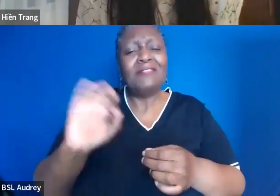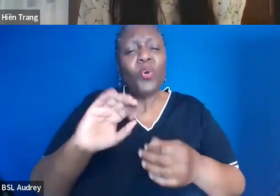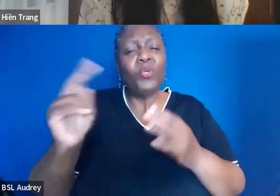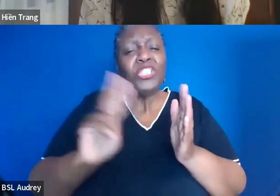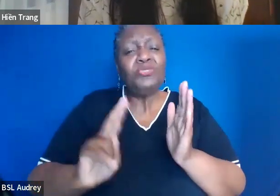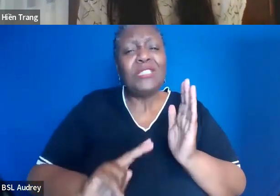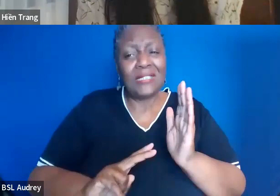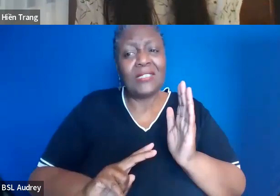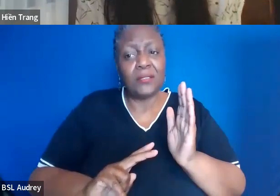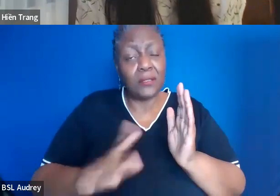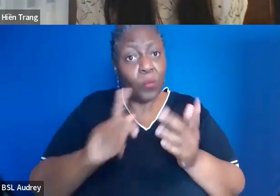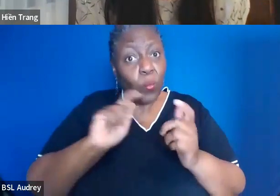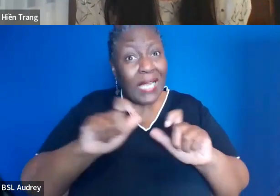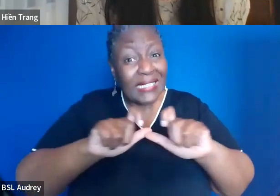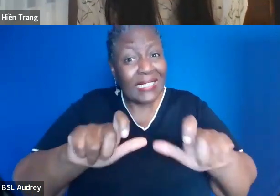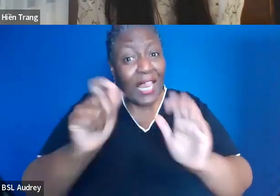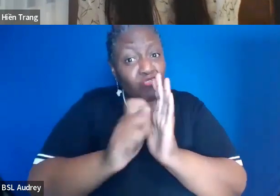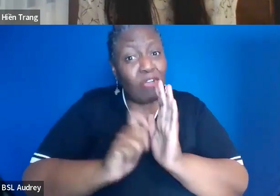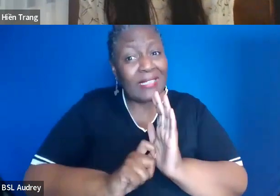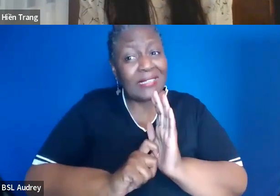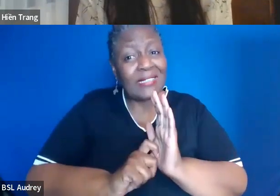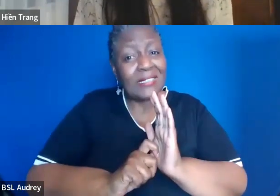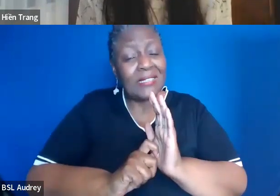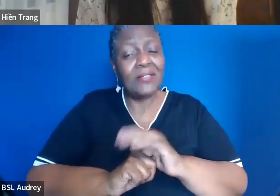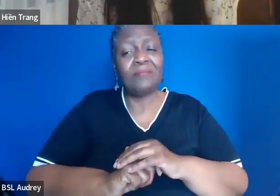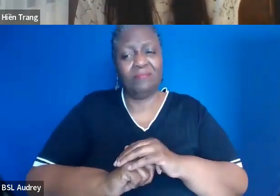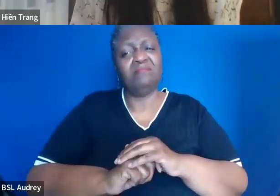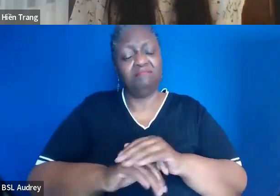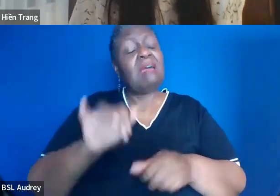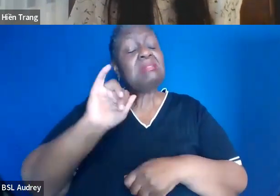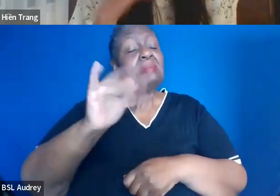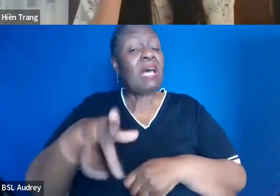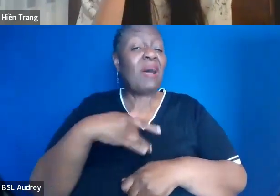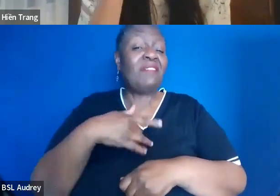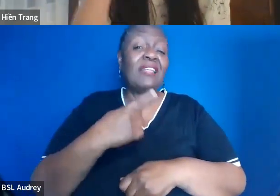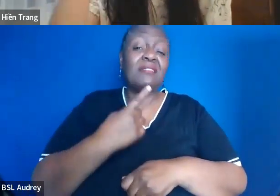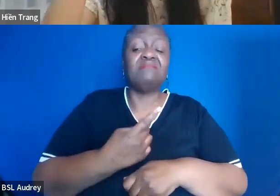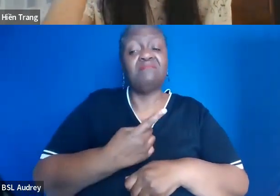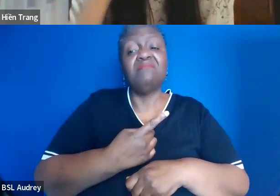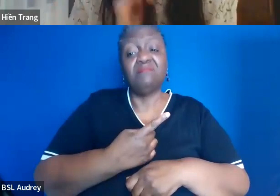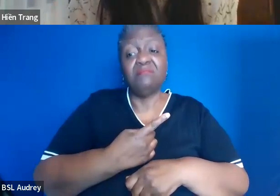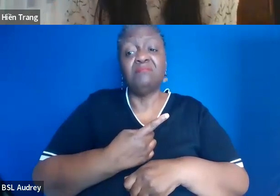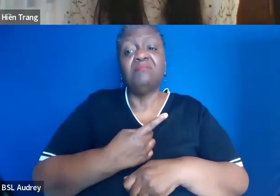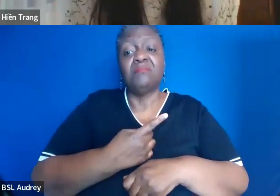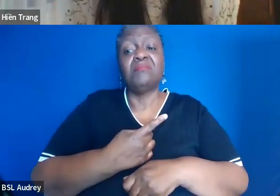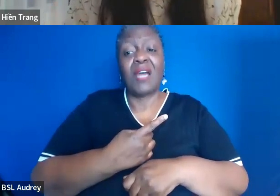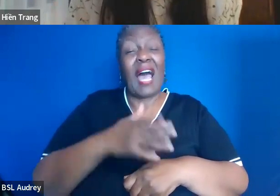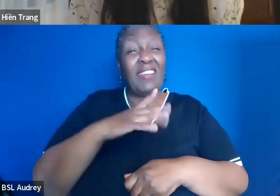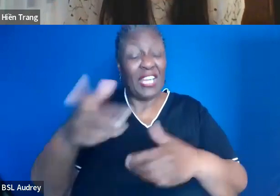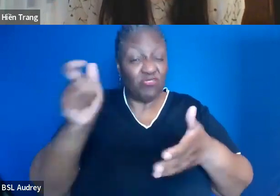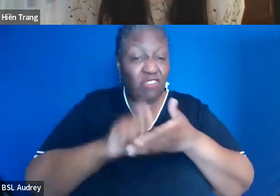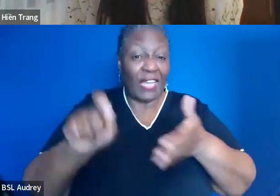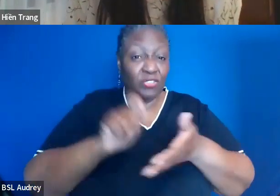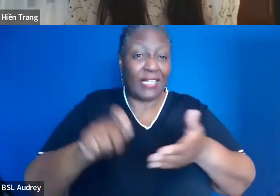but I still keep writing and sometimes I even feel that I have over exploited my writing ability